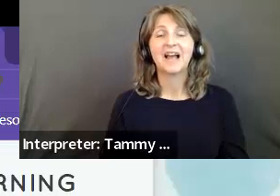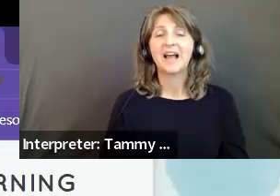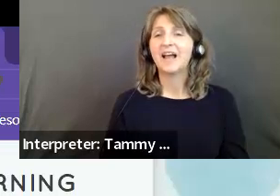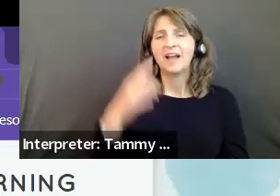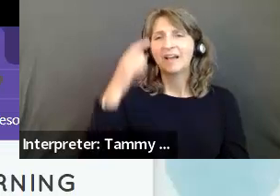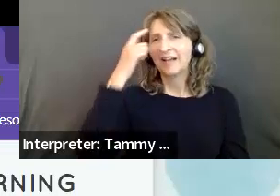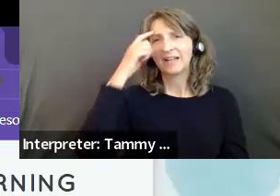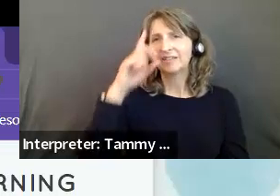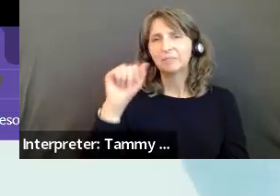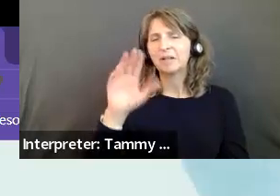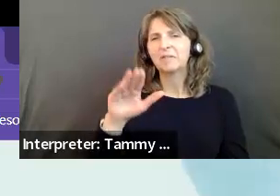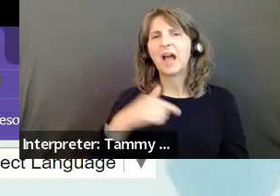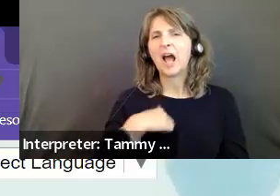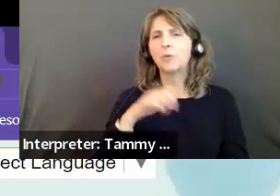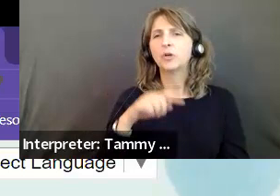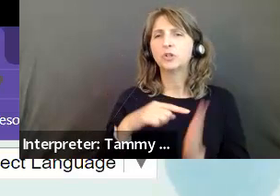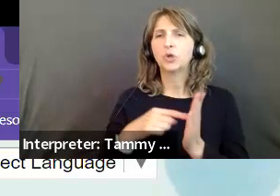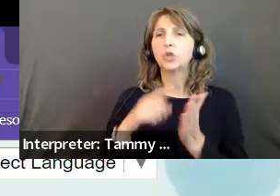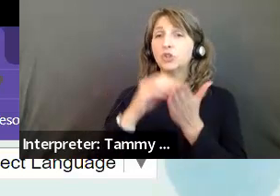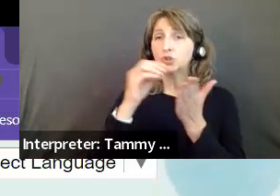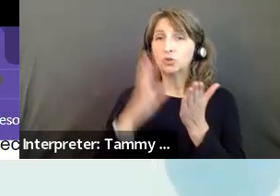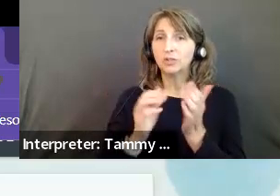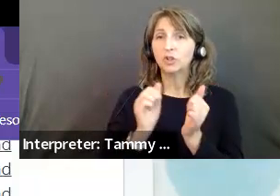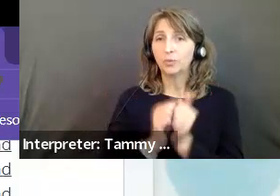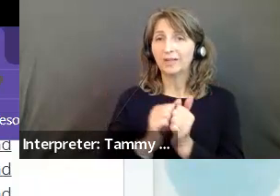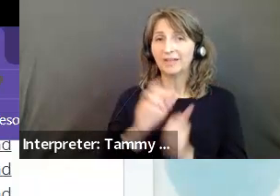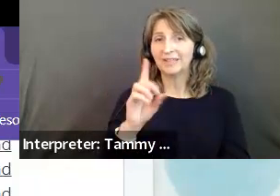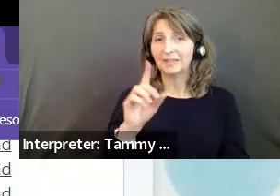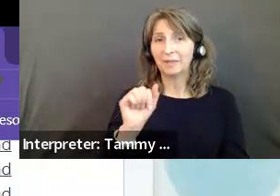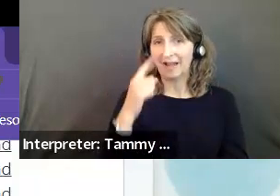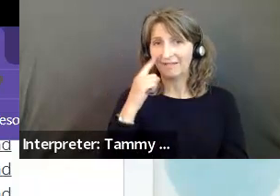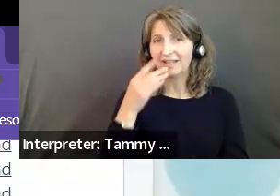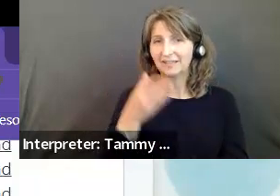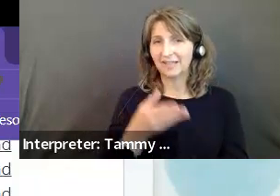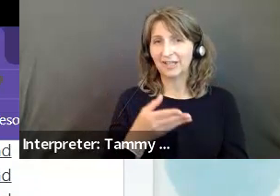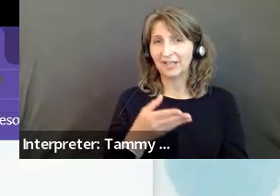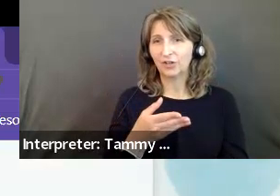I'm gonna go, students with disabilities. I think it's on this page now.